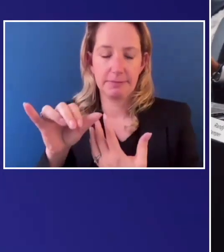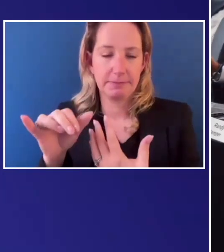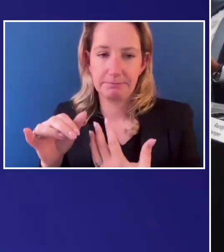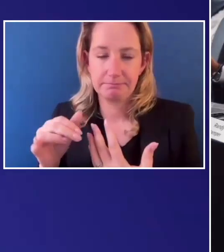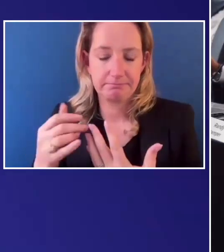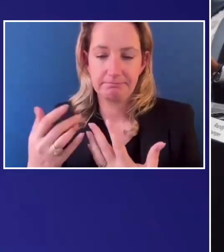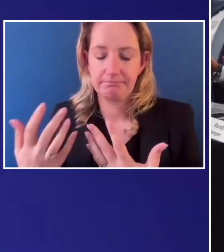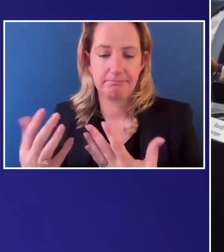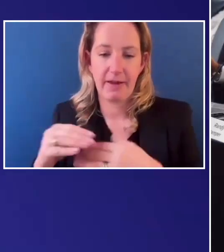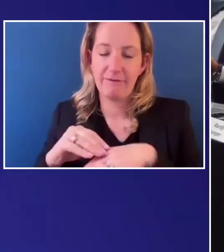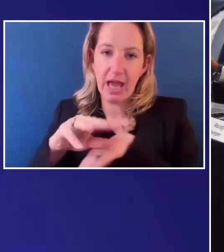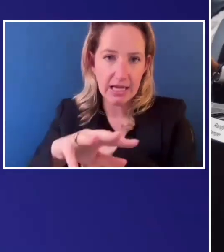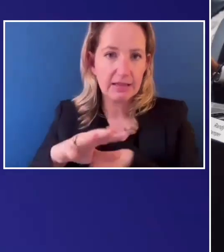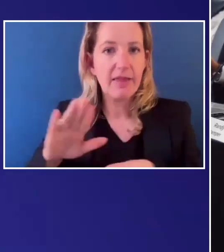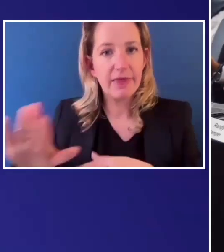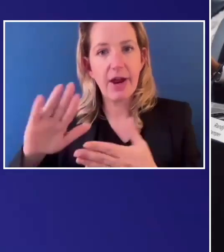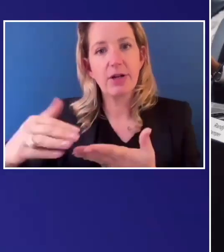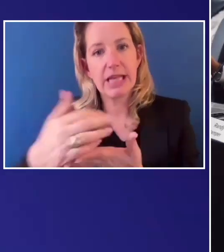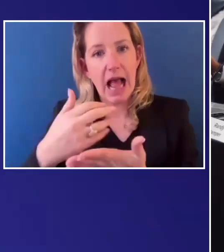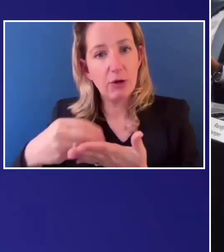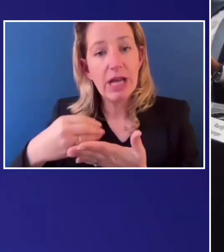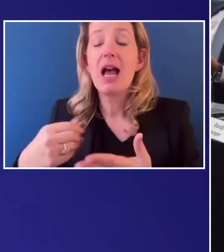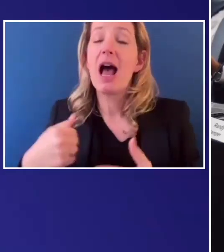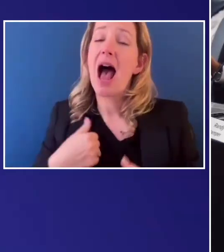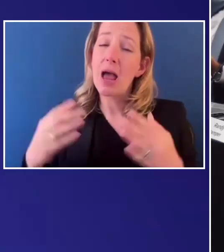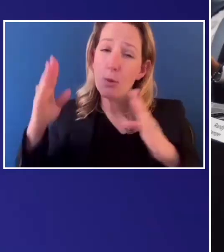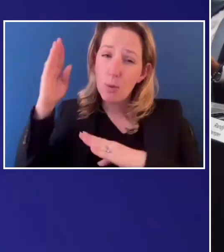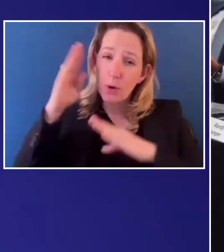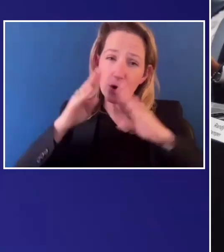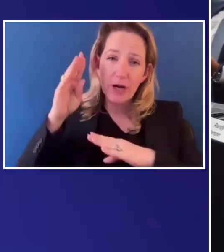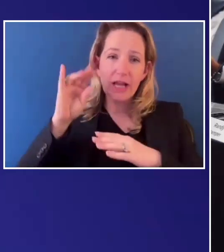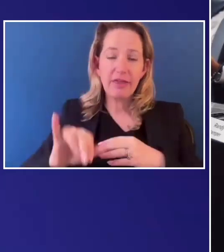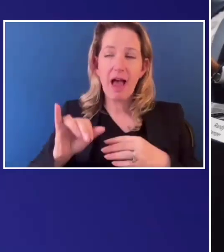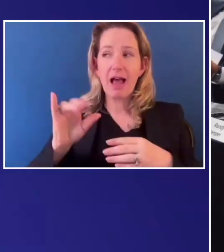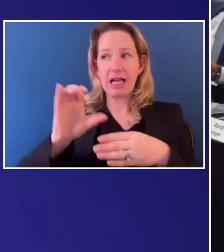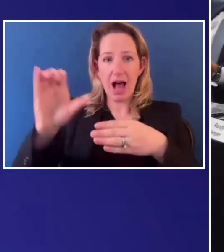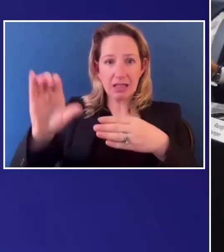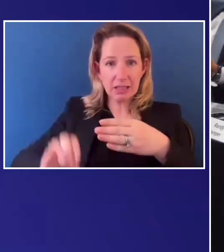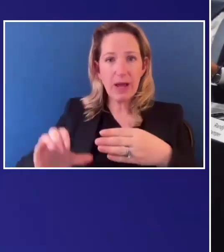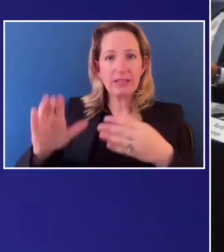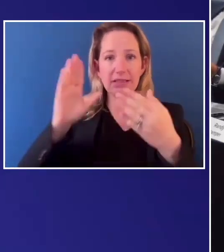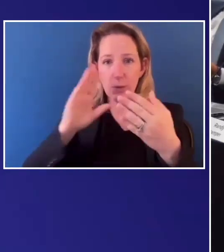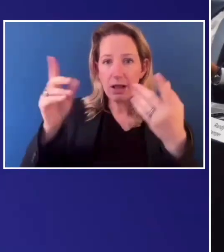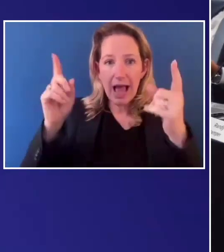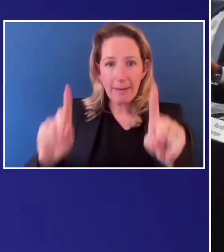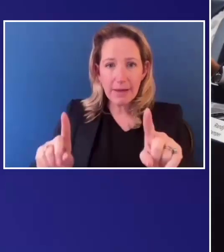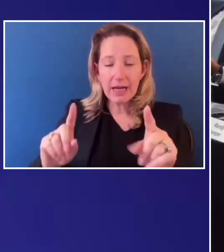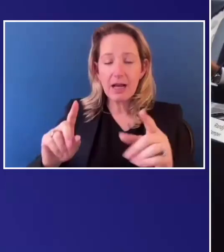So I just worry that an unintended consequence here is going to be failing programs that we are under tremendous